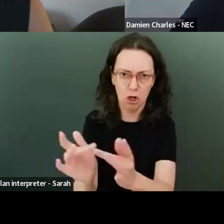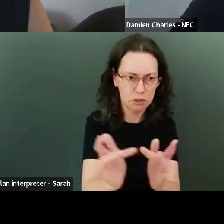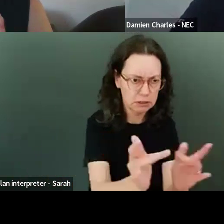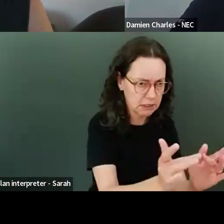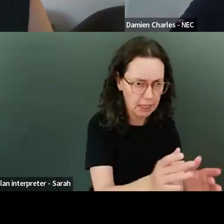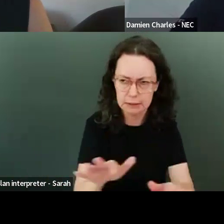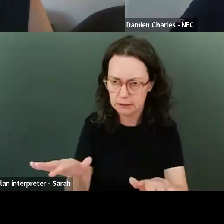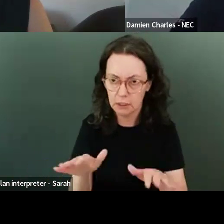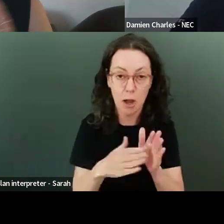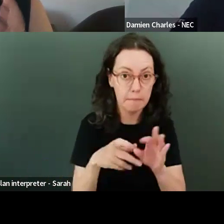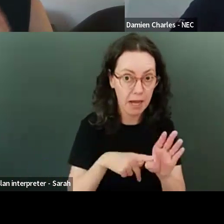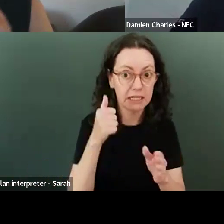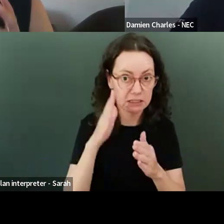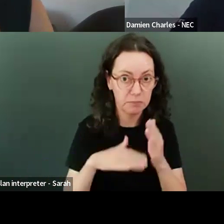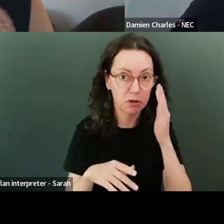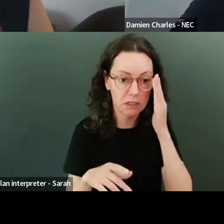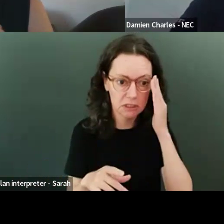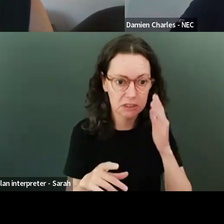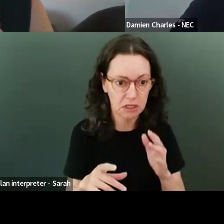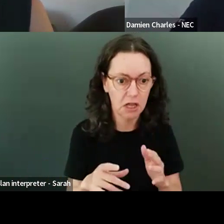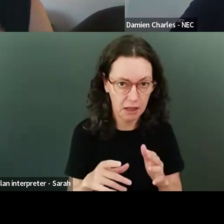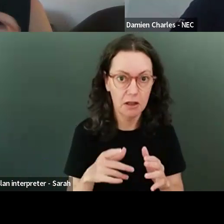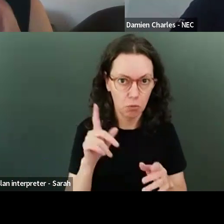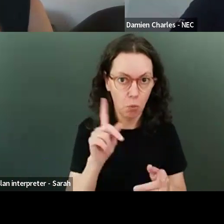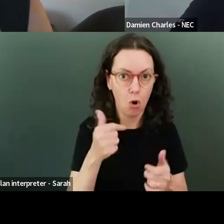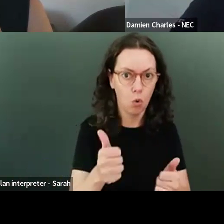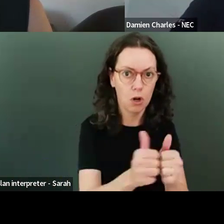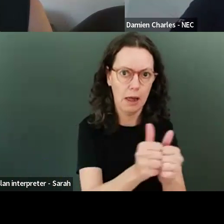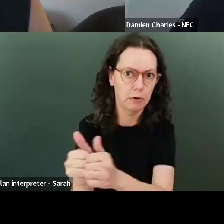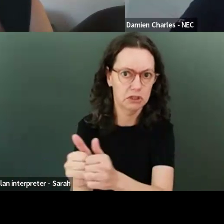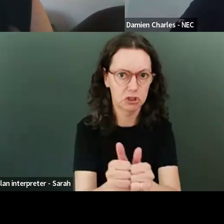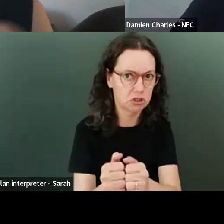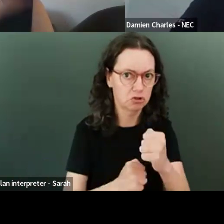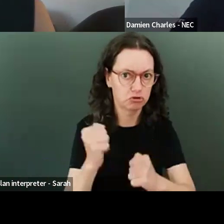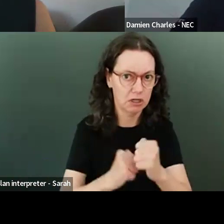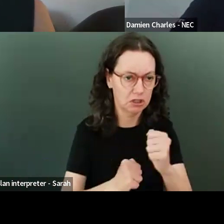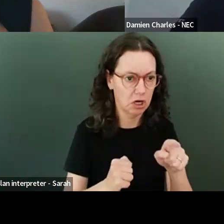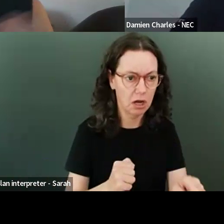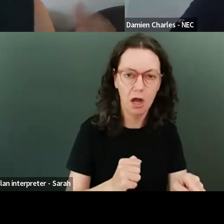think what Maddie experienced was good collaborate a good collaborative